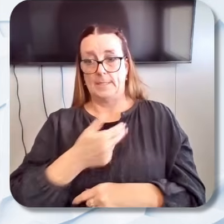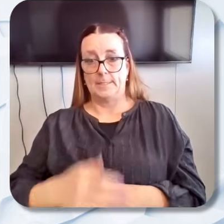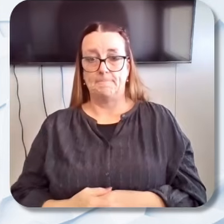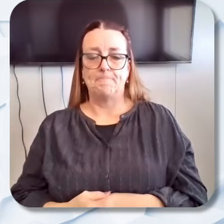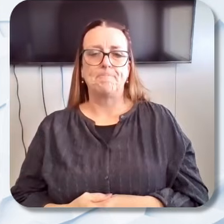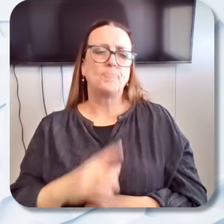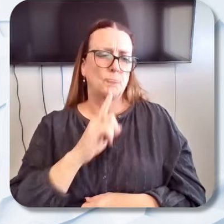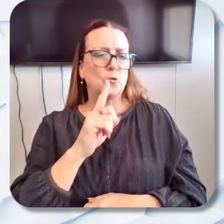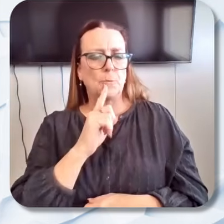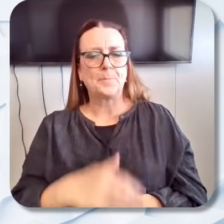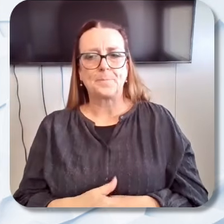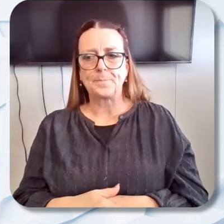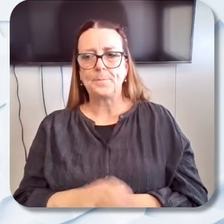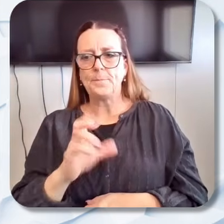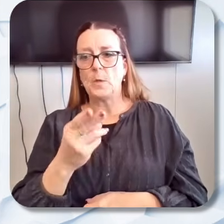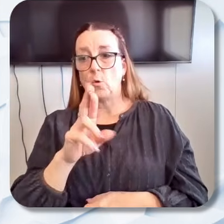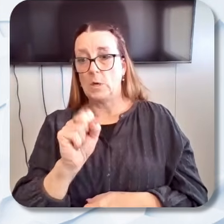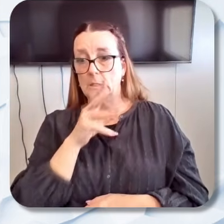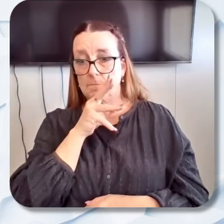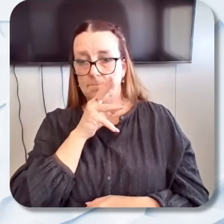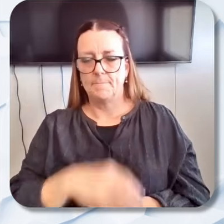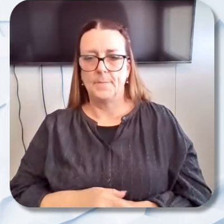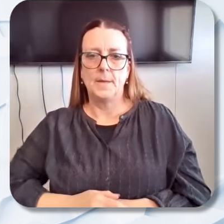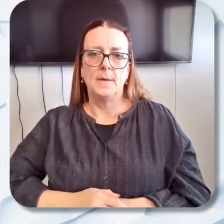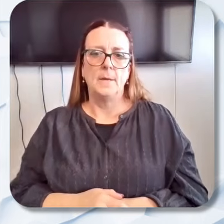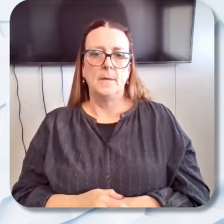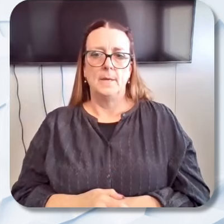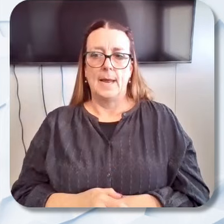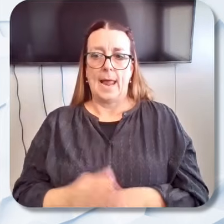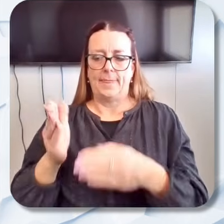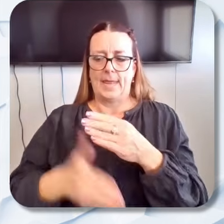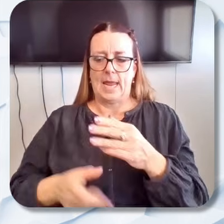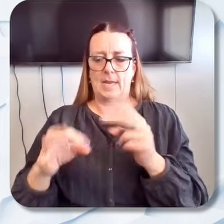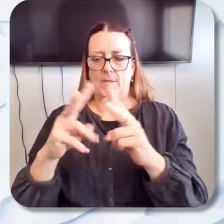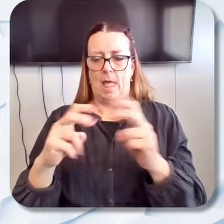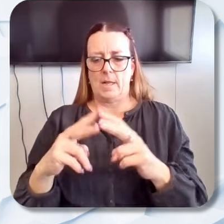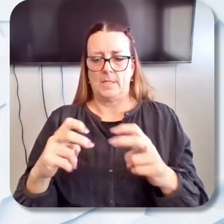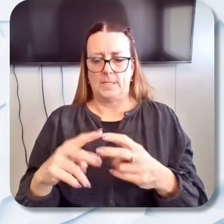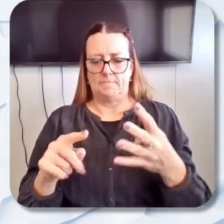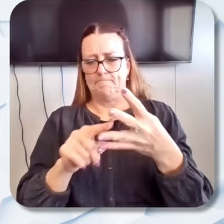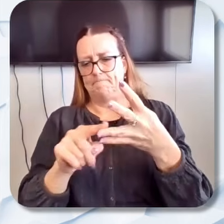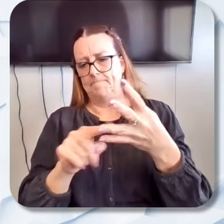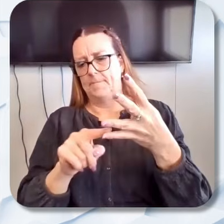Sure, so at the end of the analysis period from the end of April We will be emailing